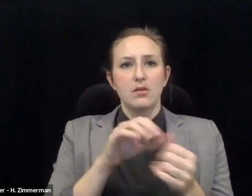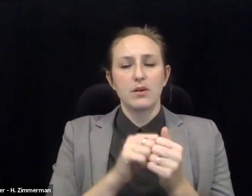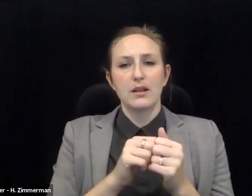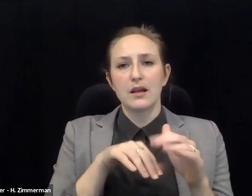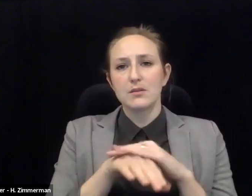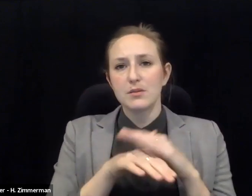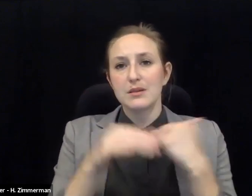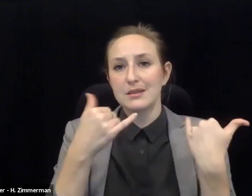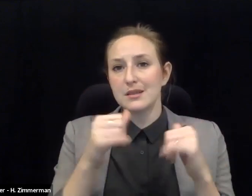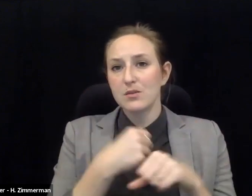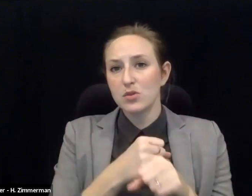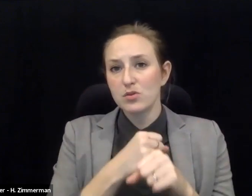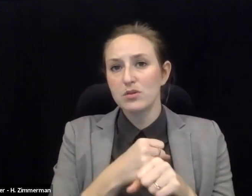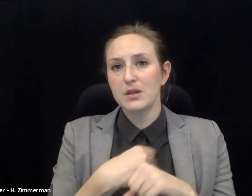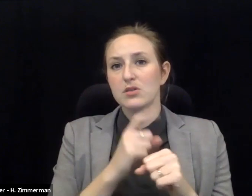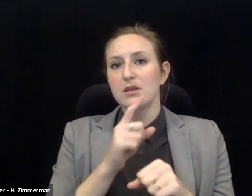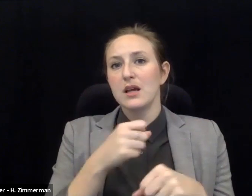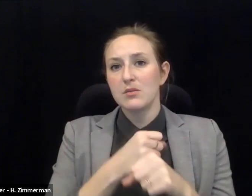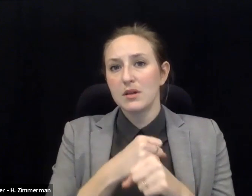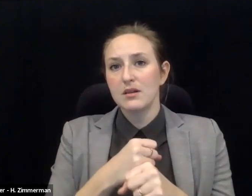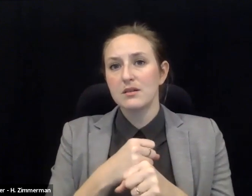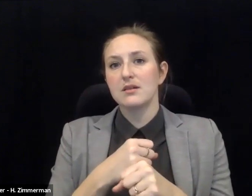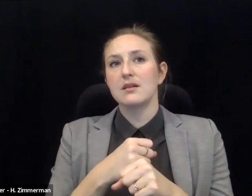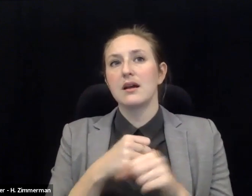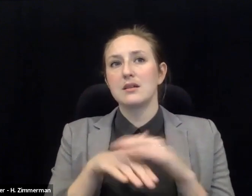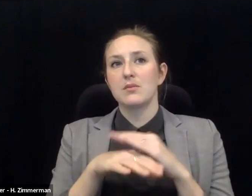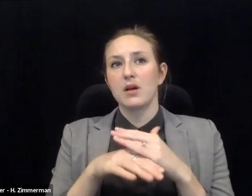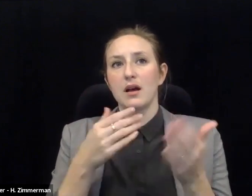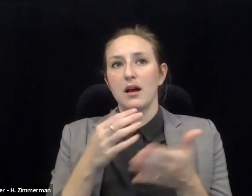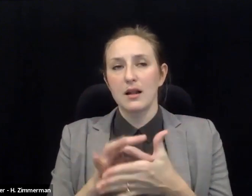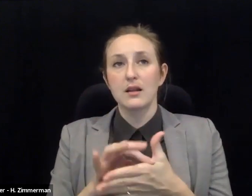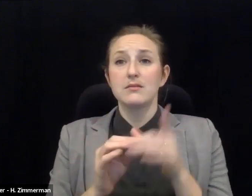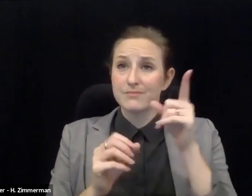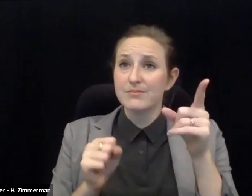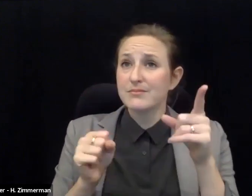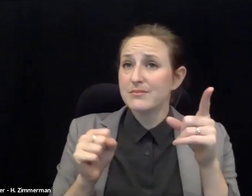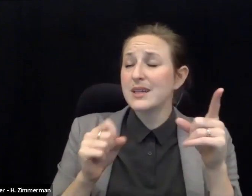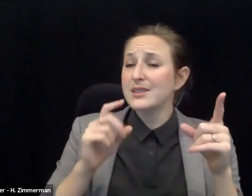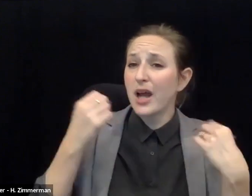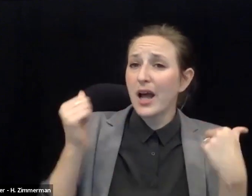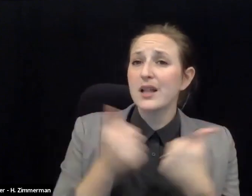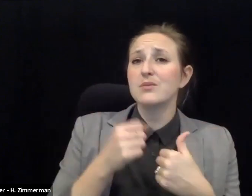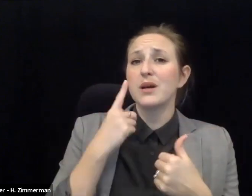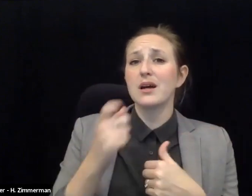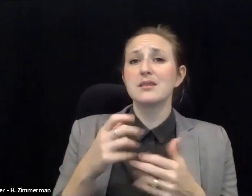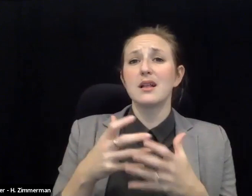producing accessible content. Meredith Lopez, IREX: Yeah, it was really challenging because a lot of our universities, you know, we had folks producing